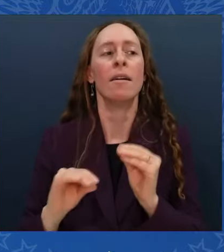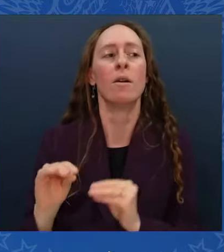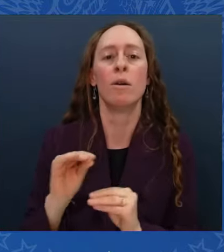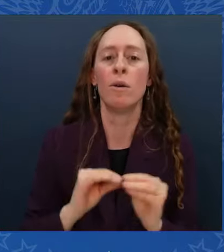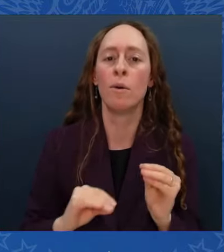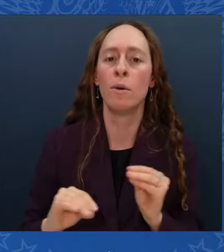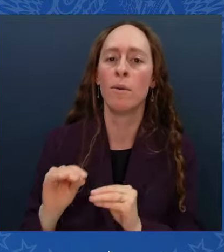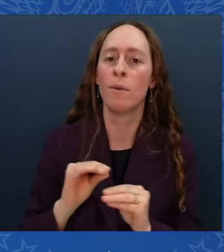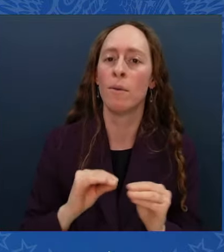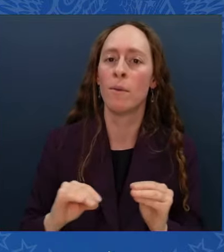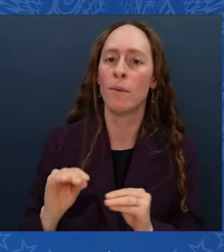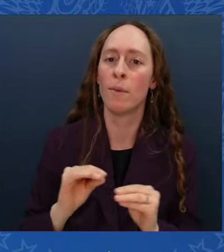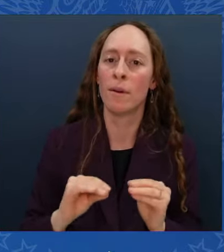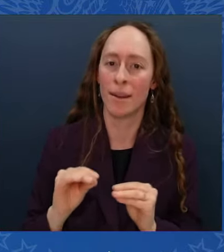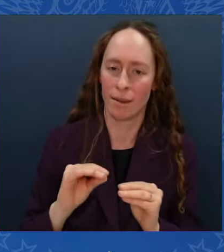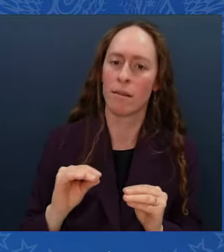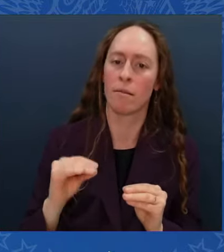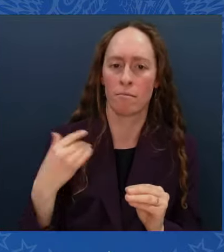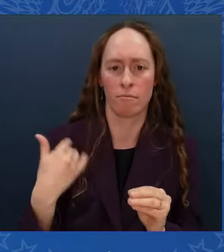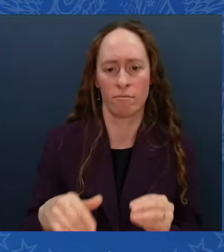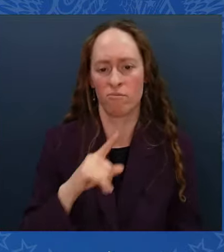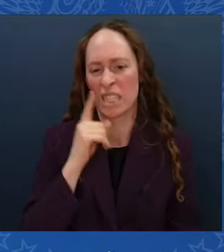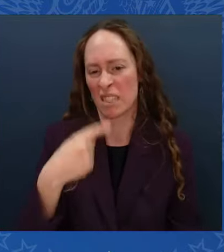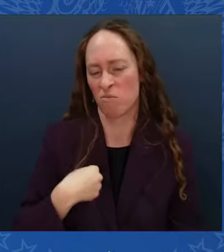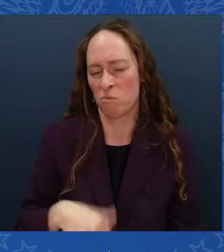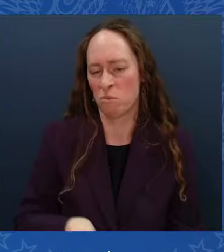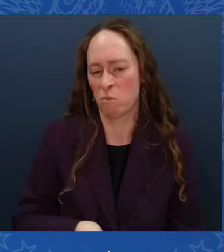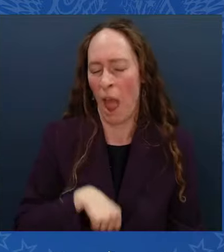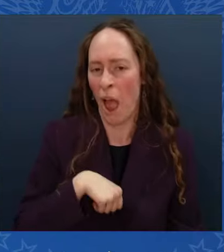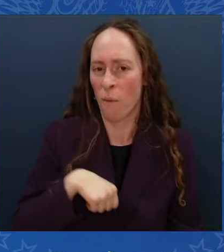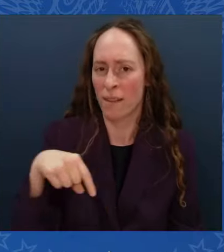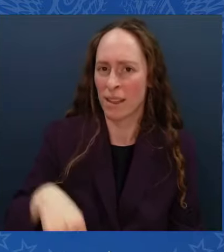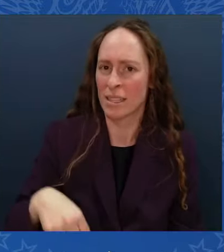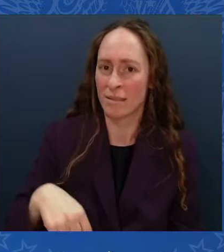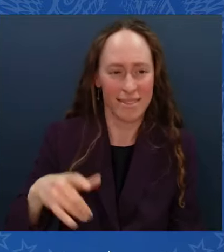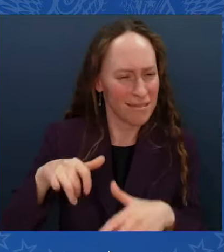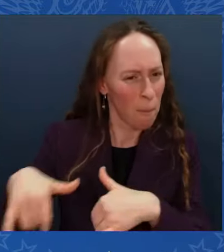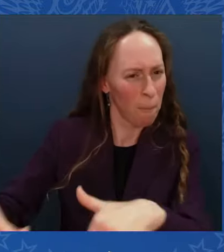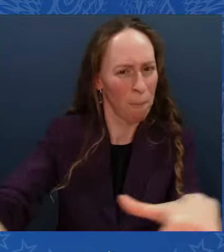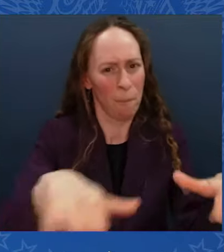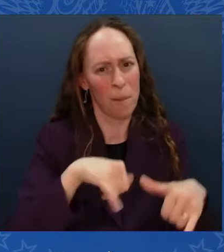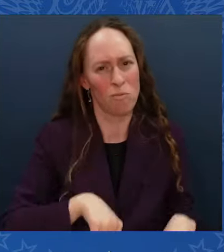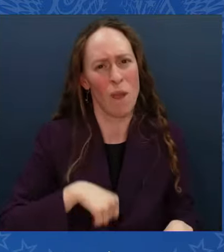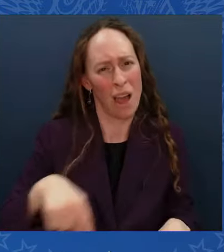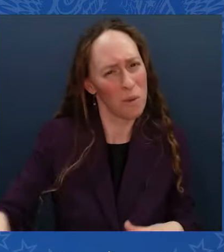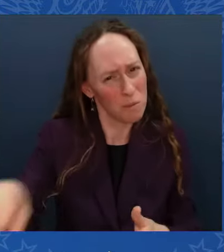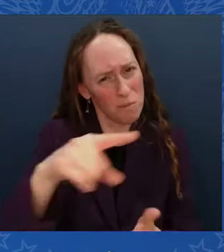like so many of you, the relief you earned. I promise you I'm never going to stop fighting for hardworking American families.